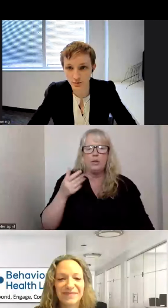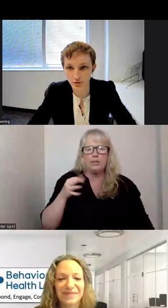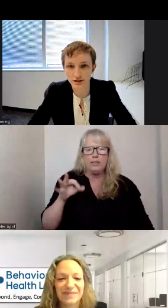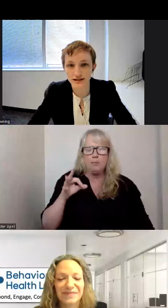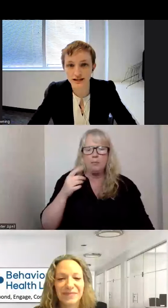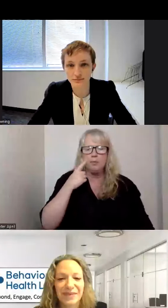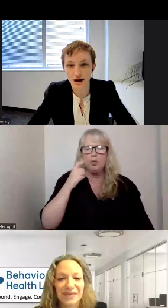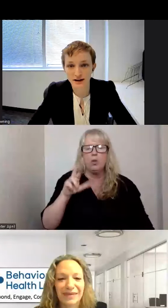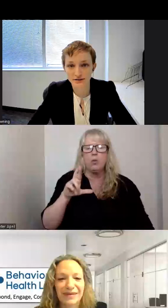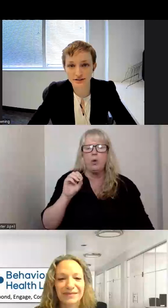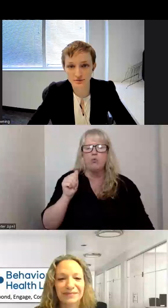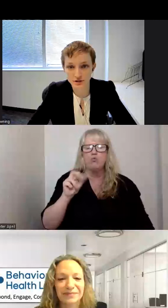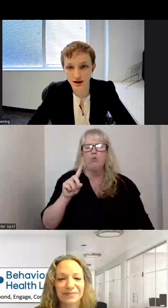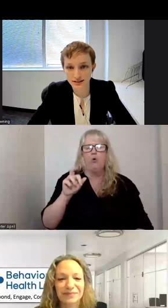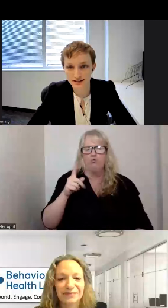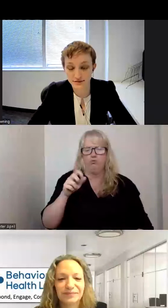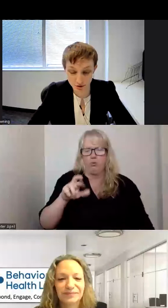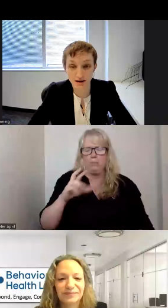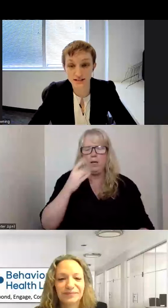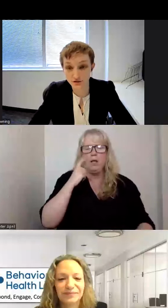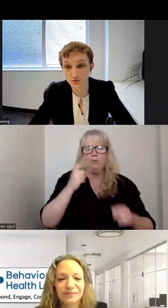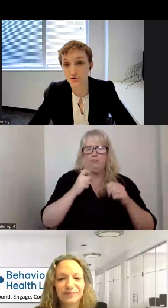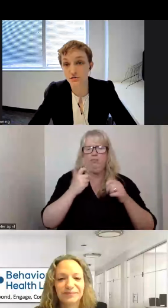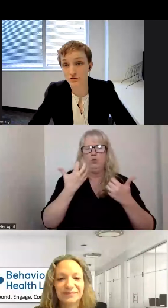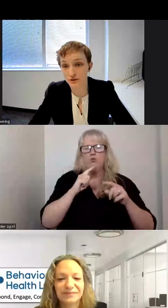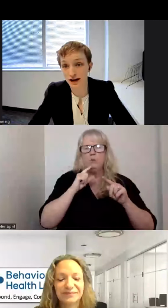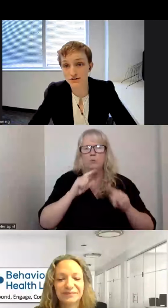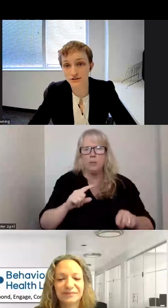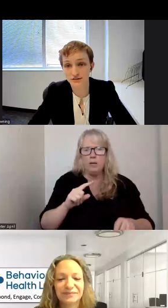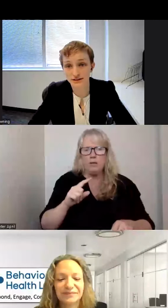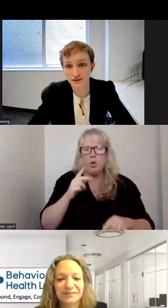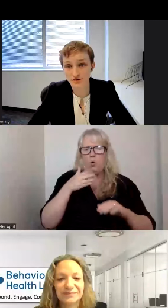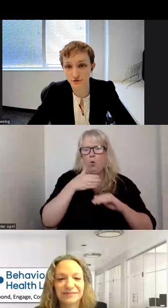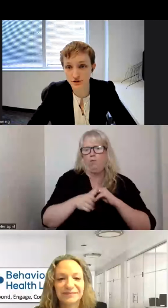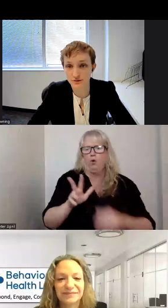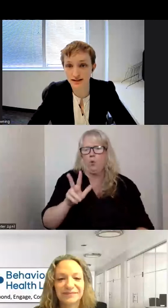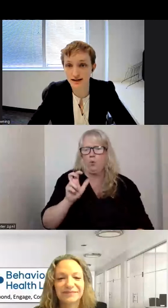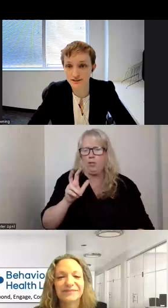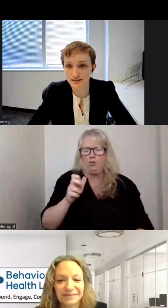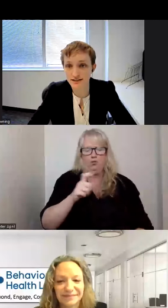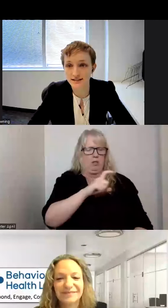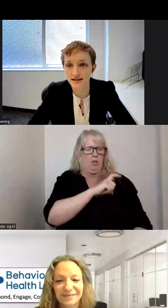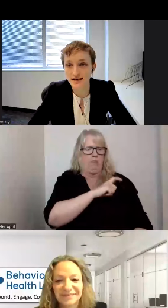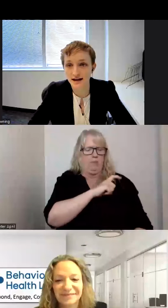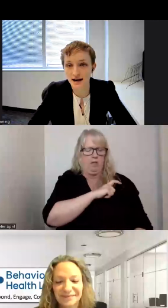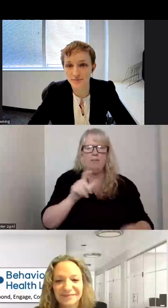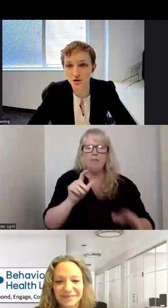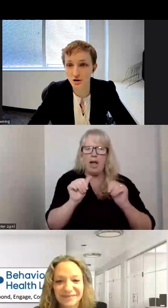REPORT COMPILED RESPONSES FROM OVER 300 OF THESE AGENCIES TO